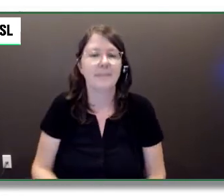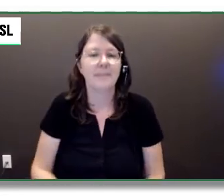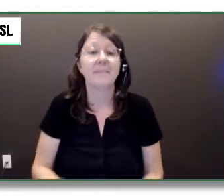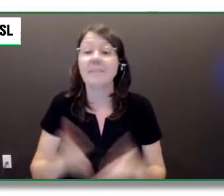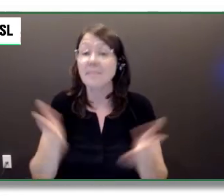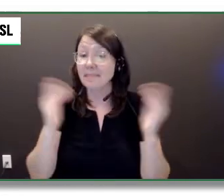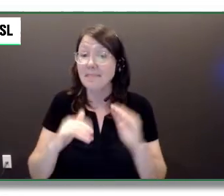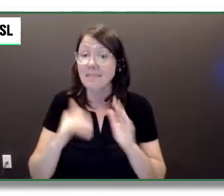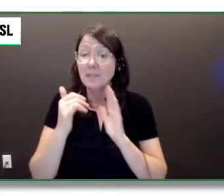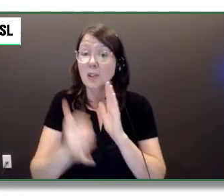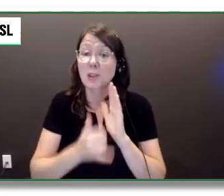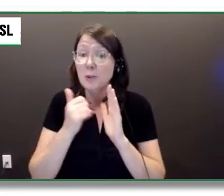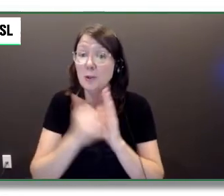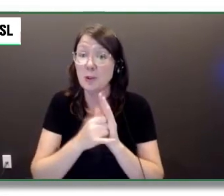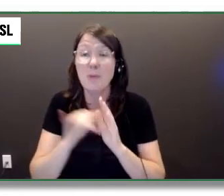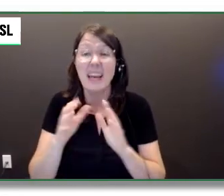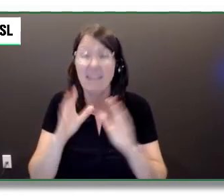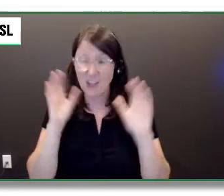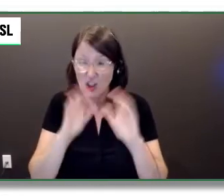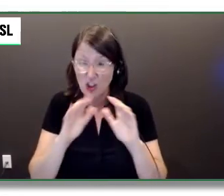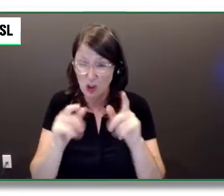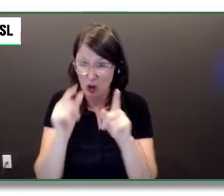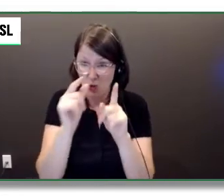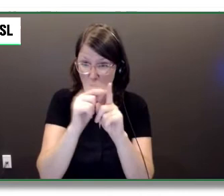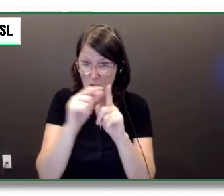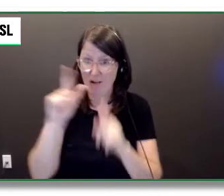you'll find live cams feeds of birds. So here we've